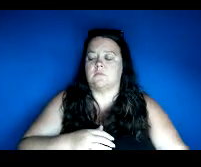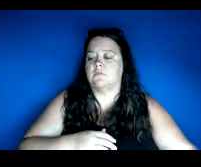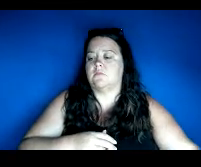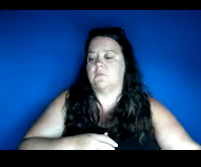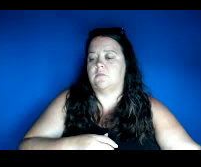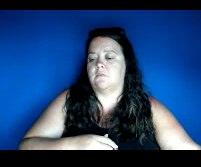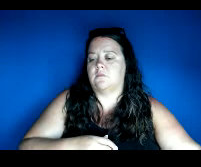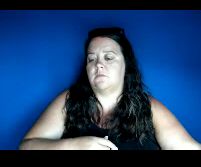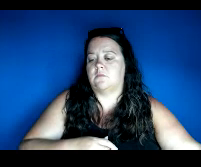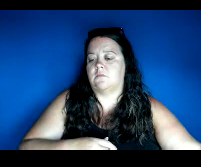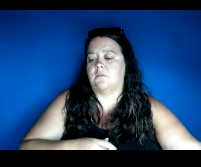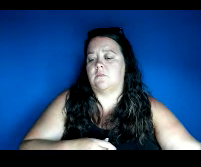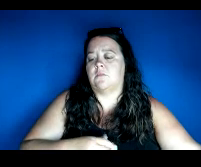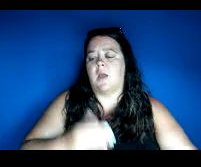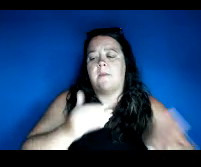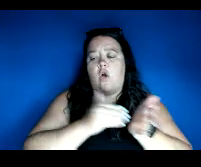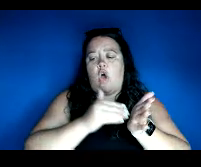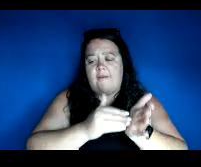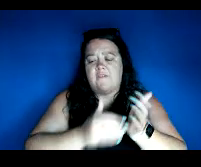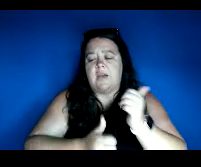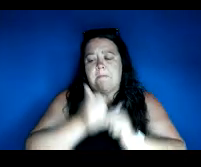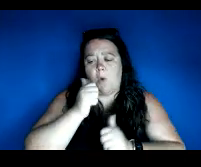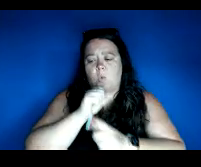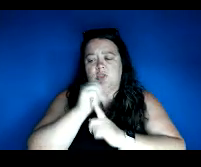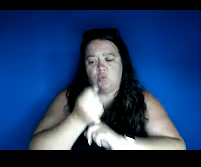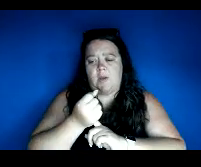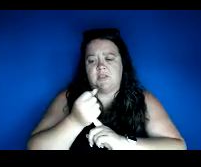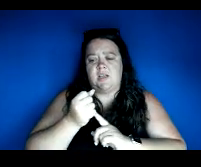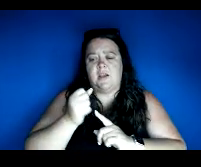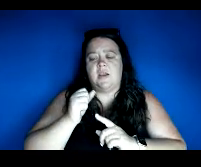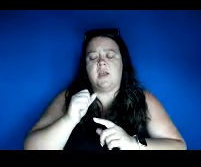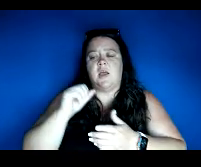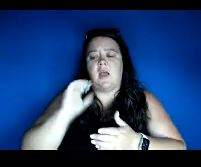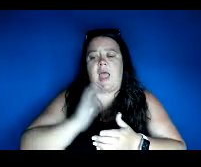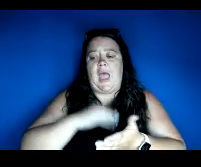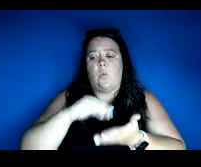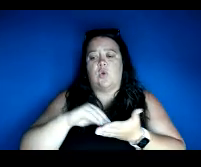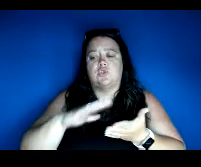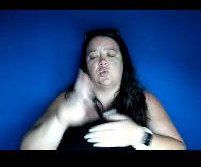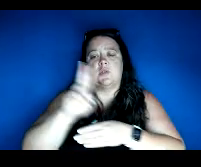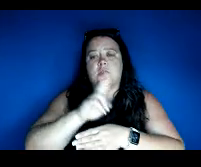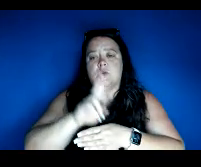students will use our Exam Proctoring Center, and our Exam Proctoring Center is set up to manage exam accommodations,